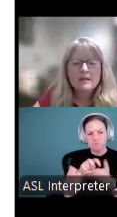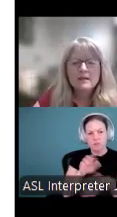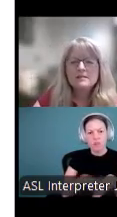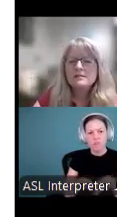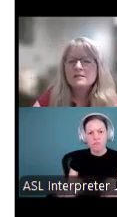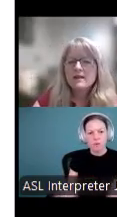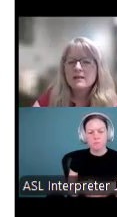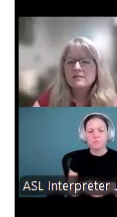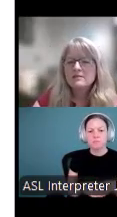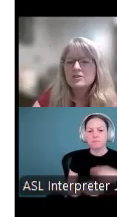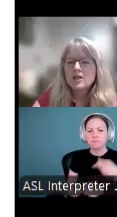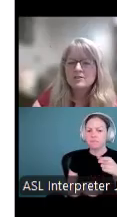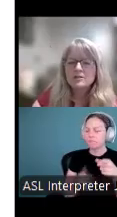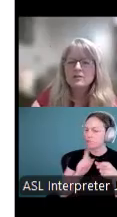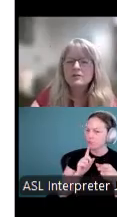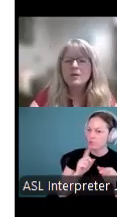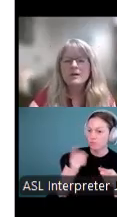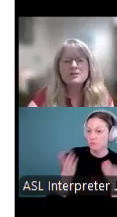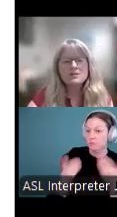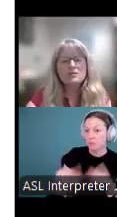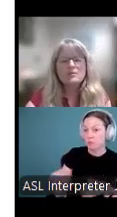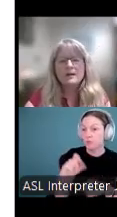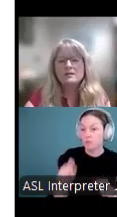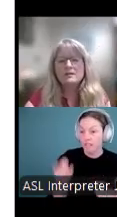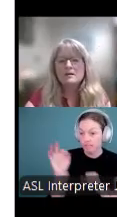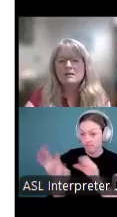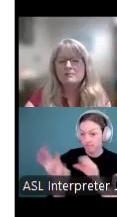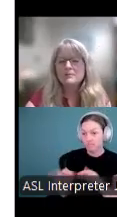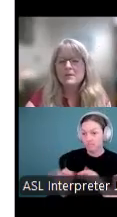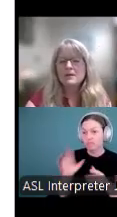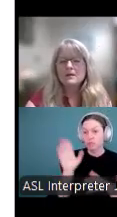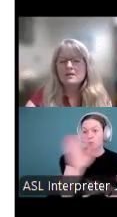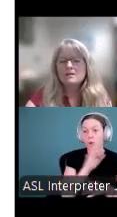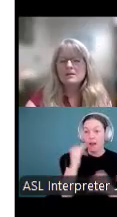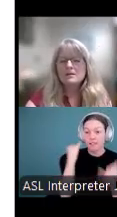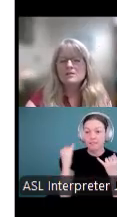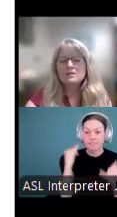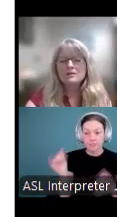some ideas into that chat too, if you wanted to, but there's